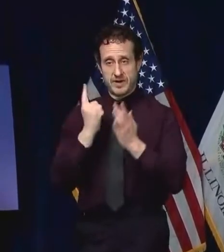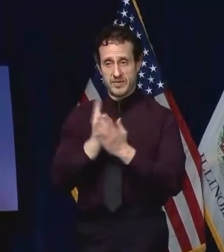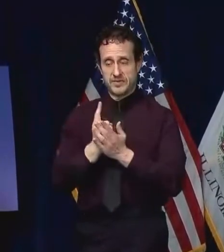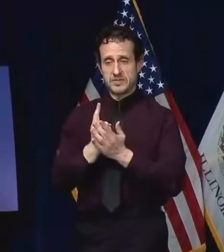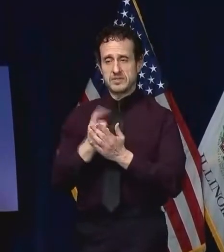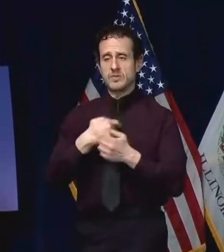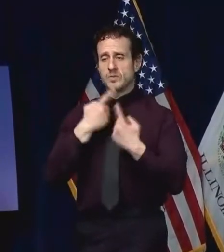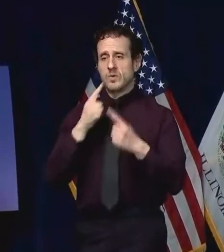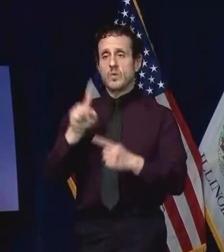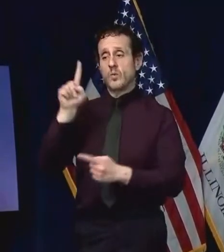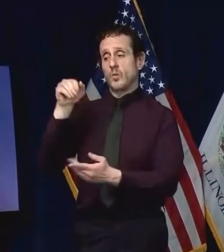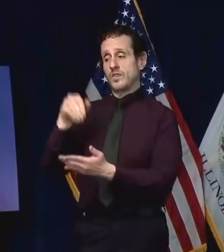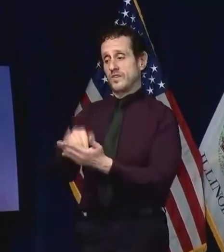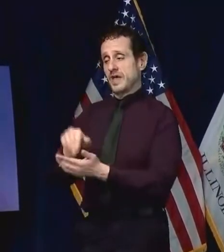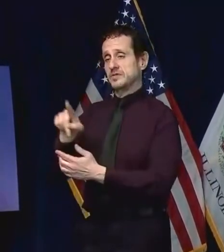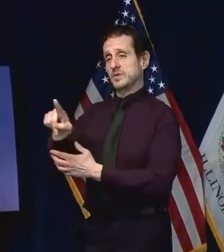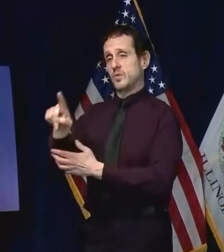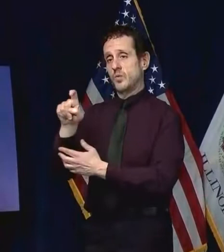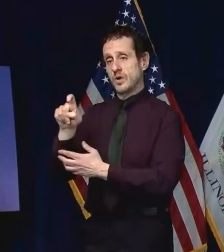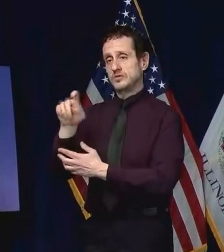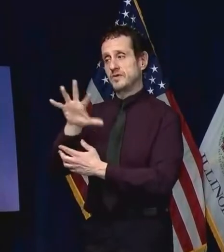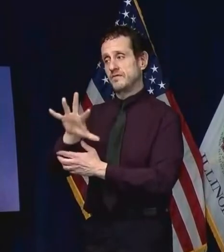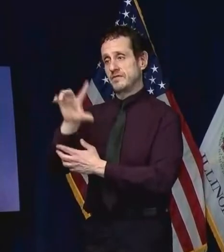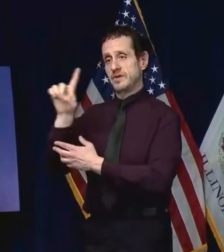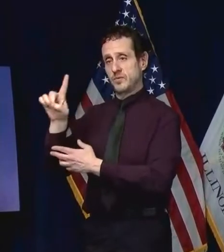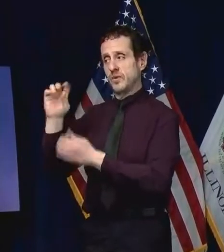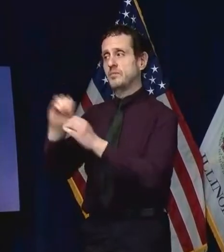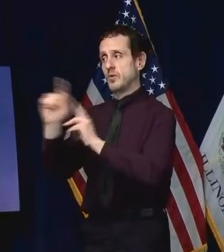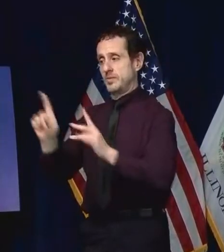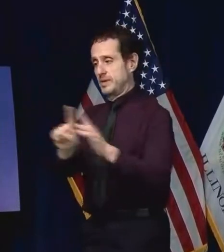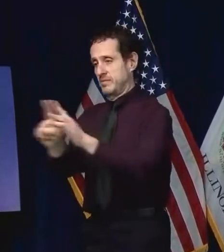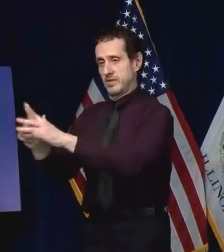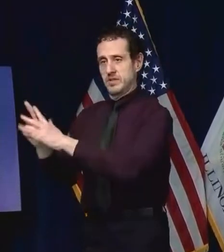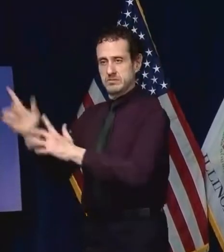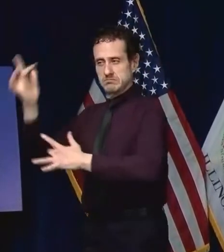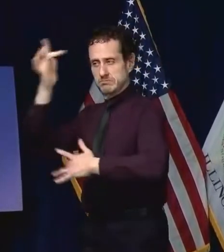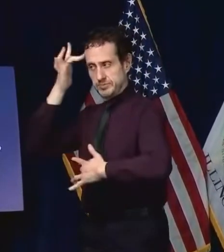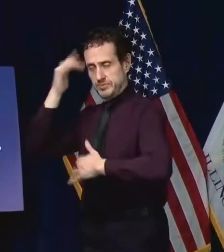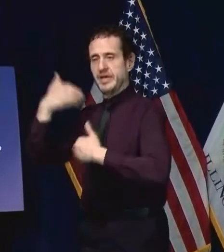over the last 24 hours. We're announcing 1151